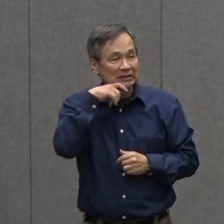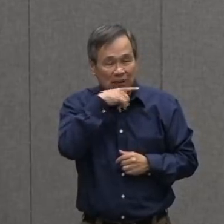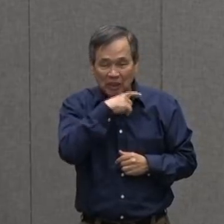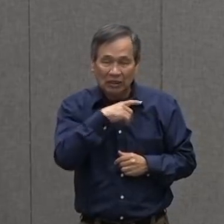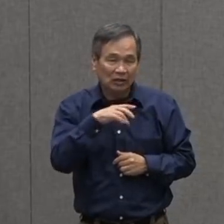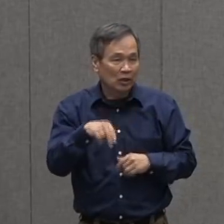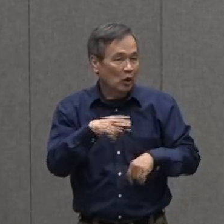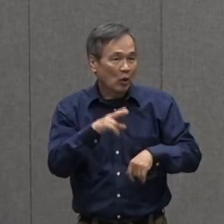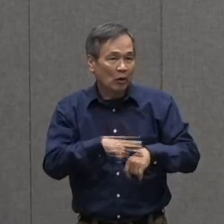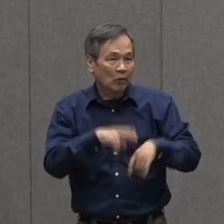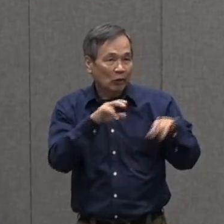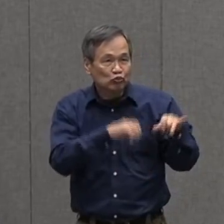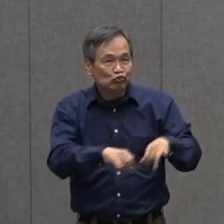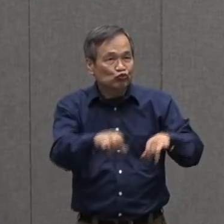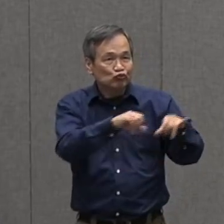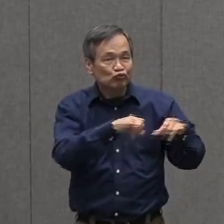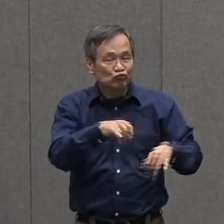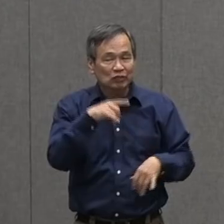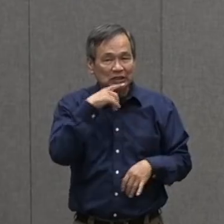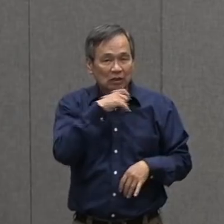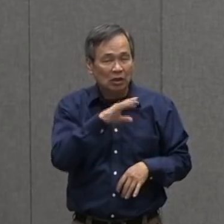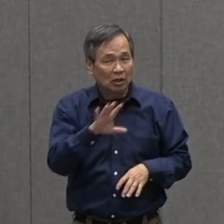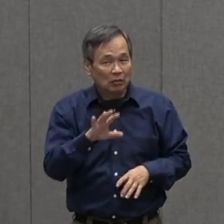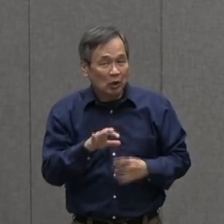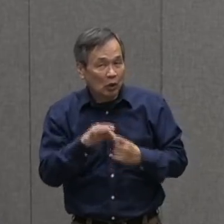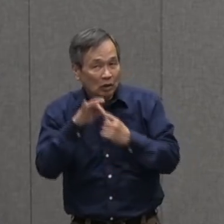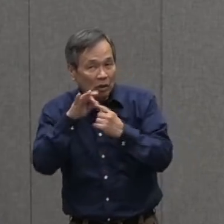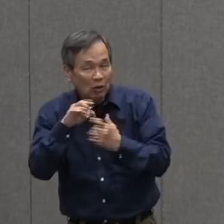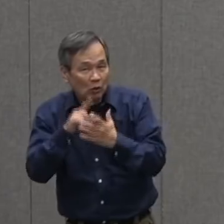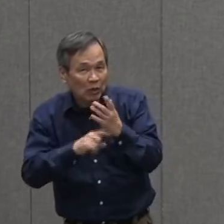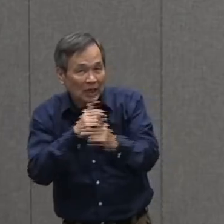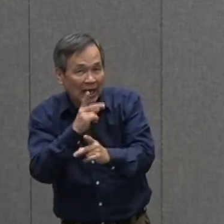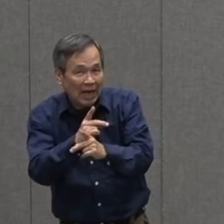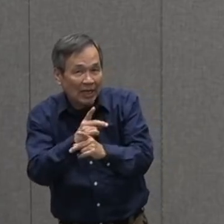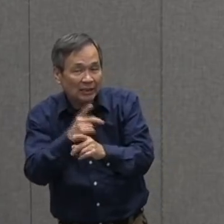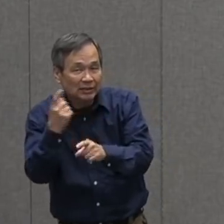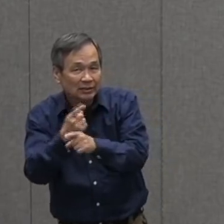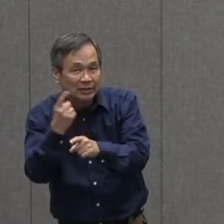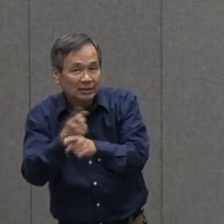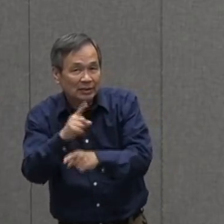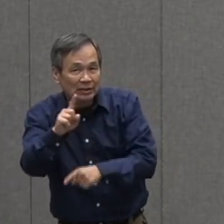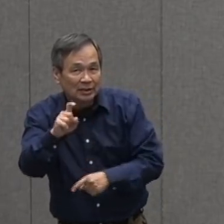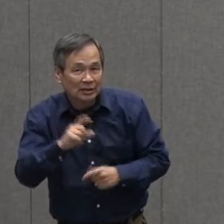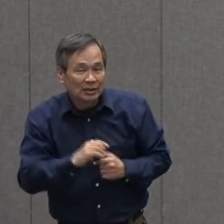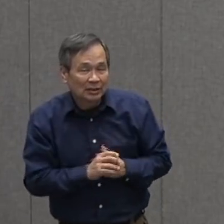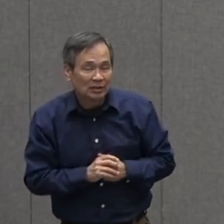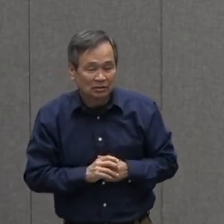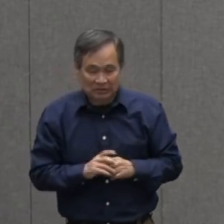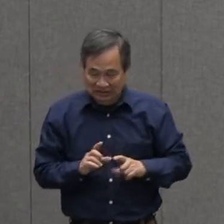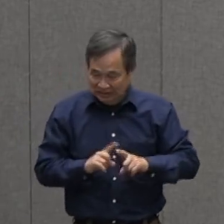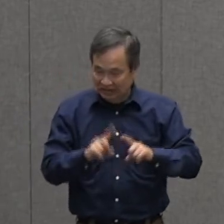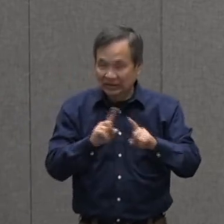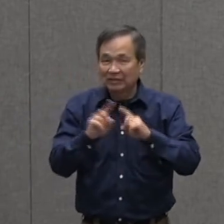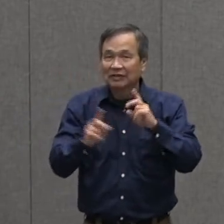that's a common, right? Well I don't know what kind of cereal you eat. It could be lots of different varieties.